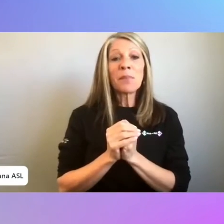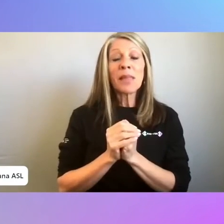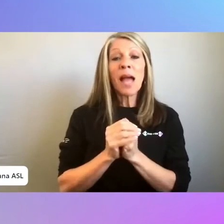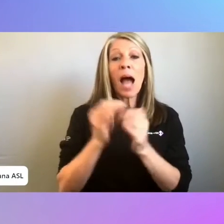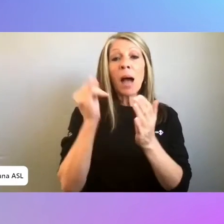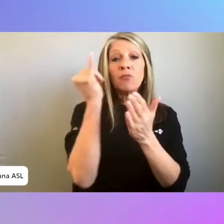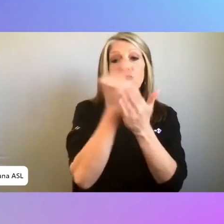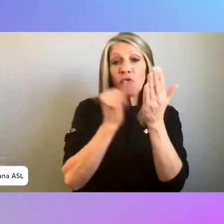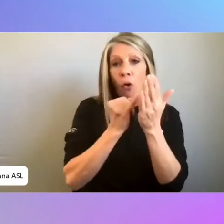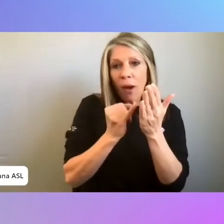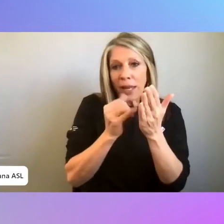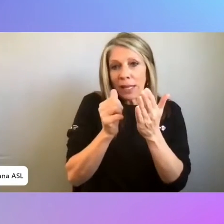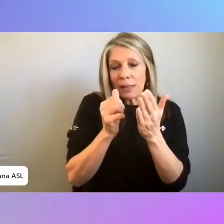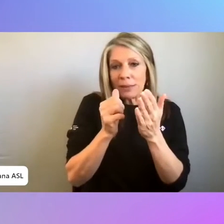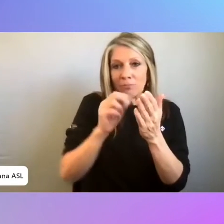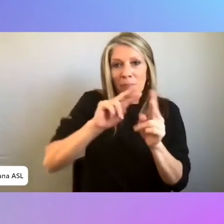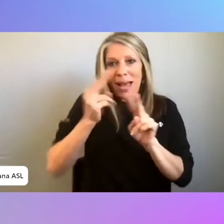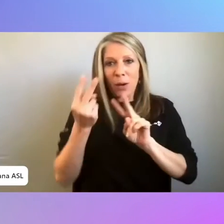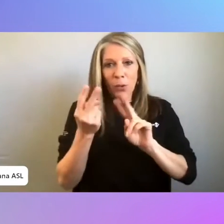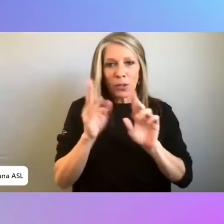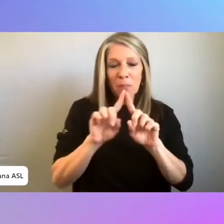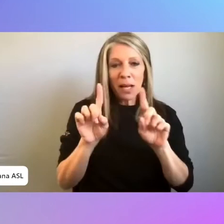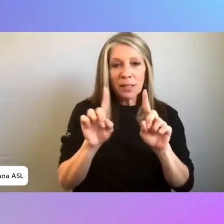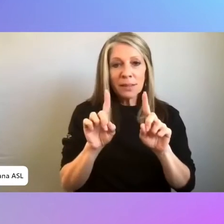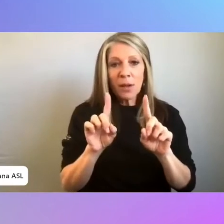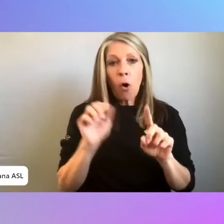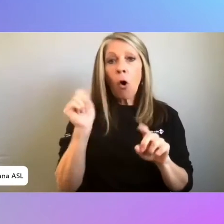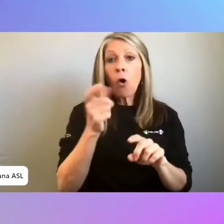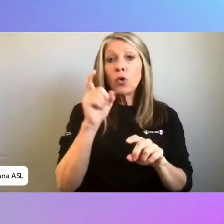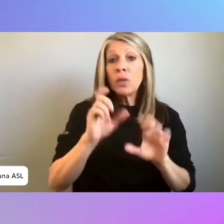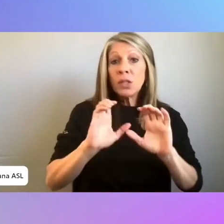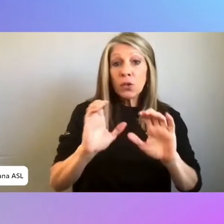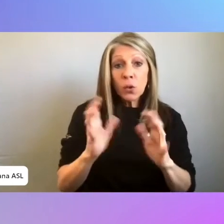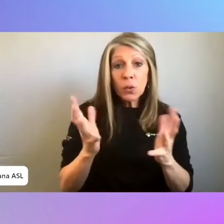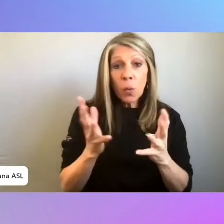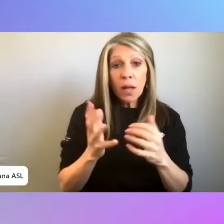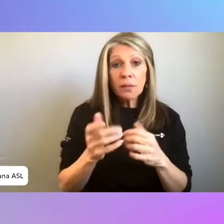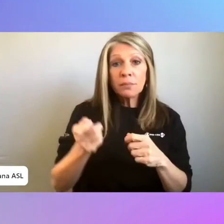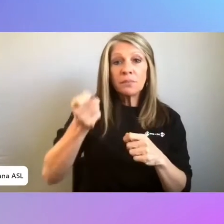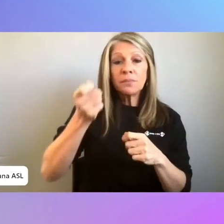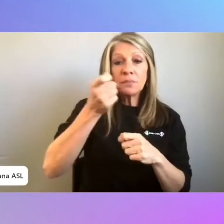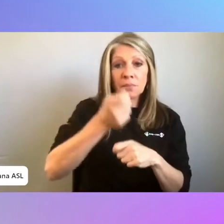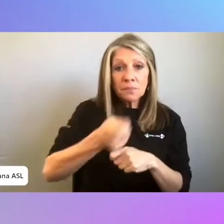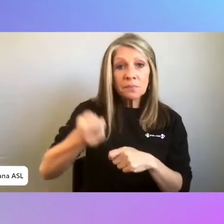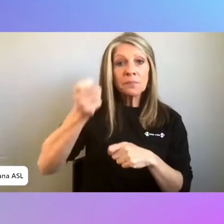nothing special about it. It's a pen I think I Stole from a something. And I conference or am drawing backwards, so it's